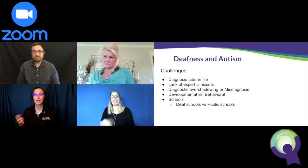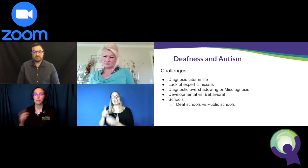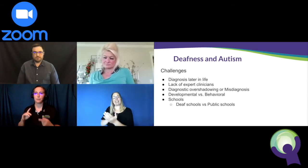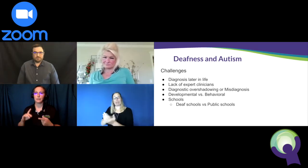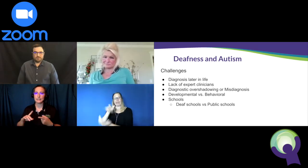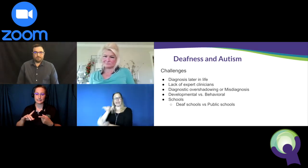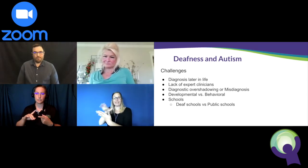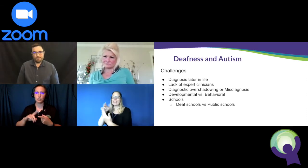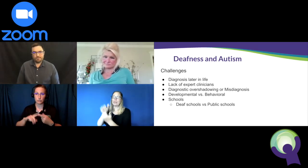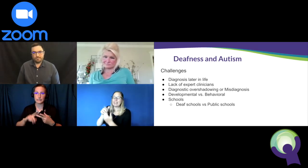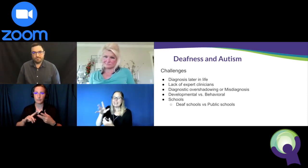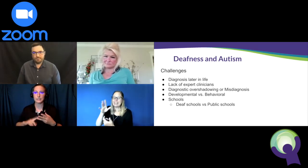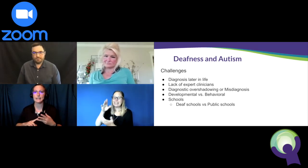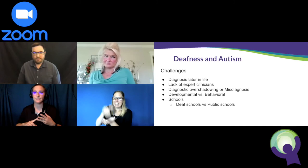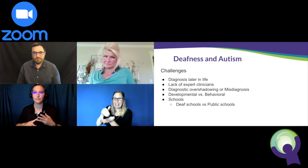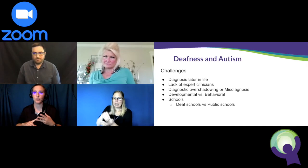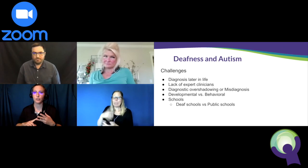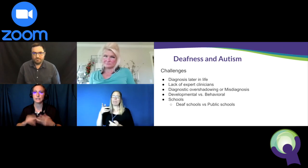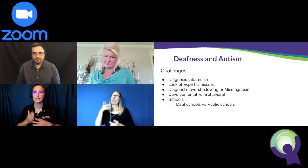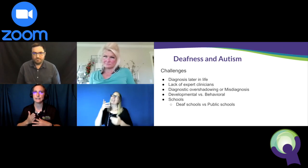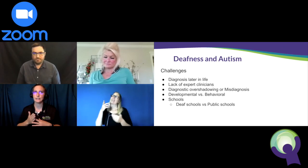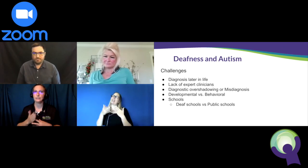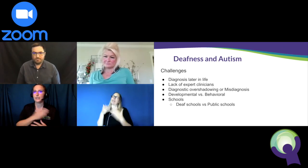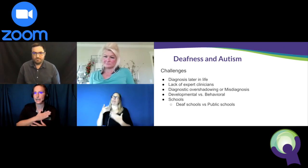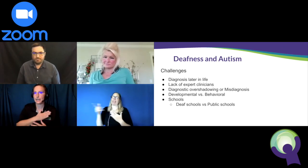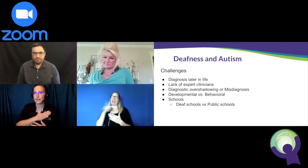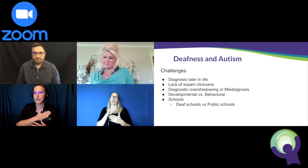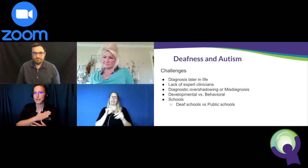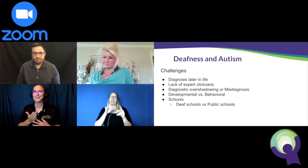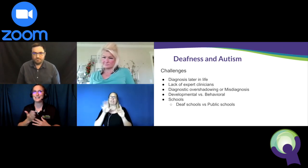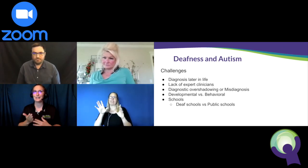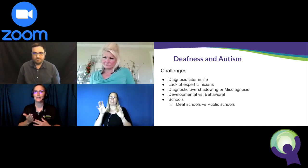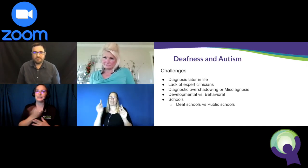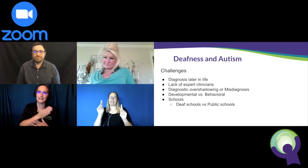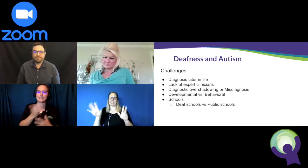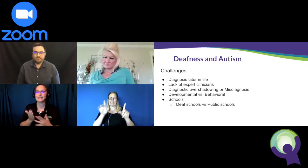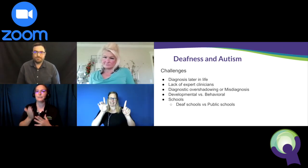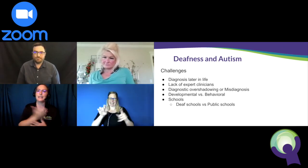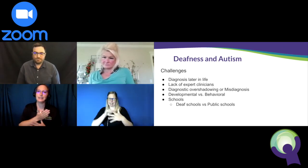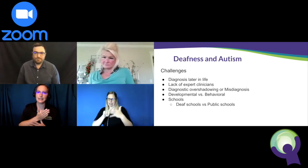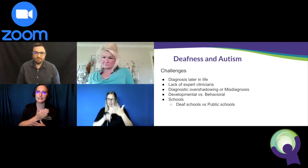well let's do these couple tests first let's eliminate hearing loss, let's eliminate this, let's eliminate this